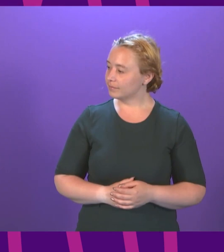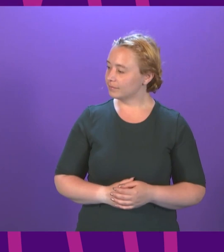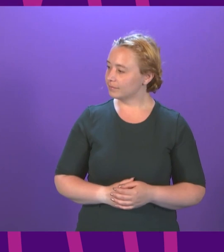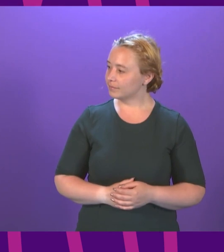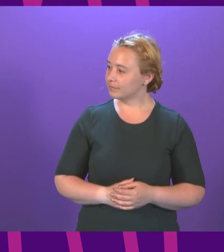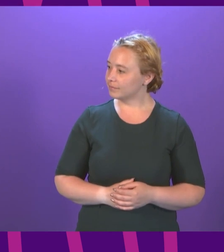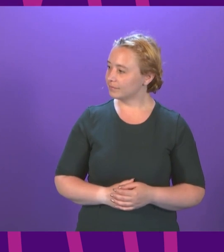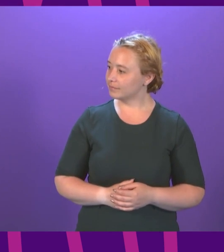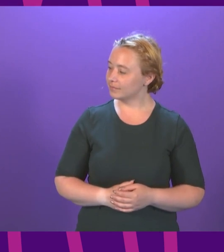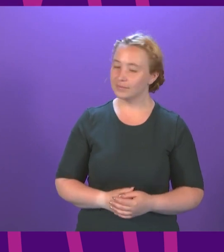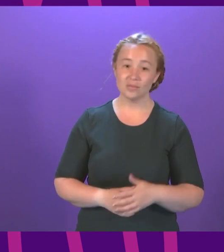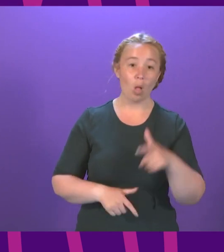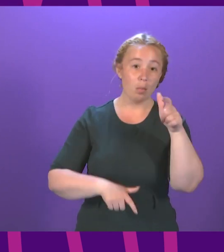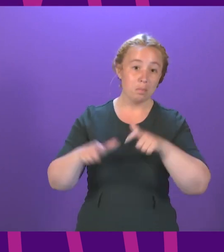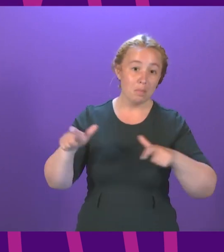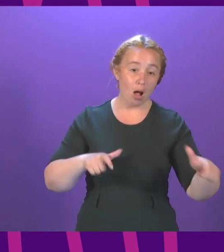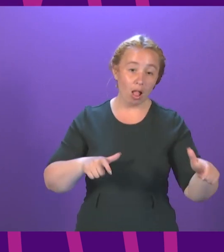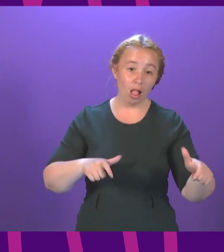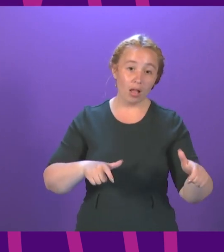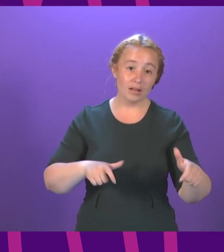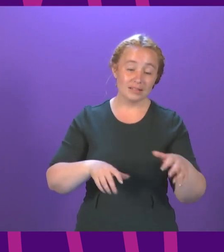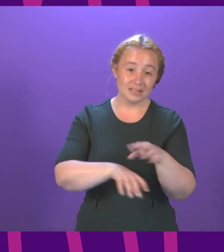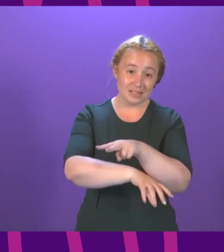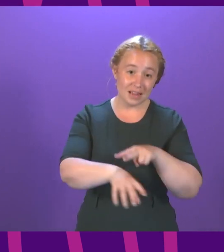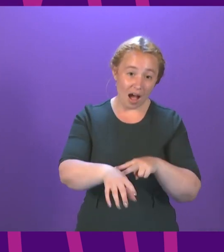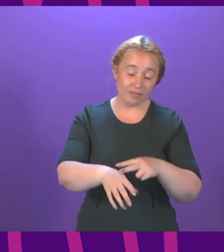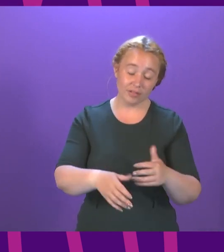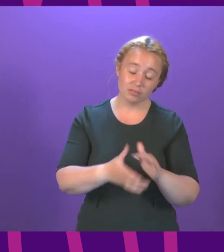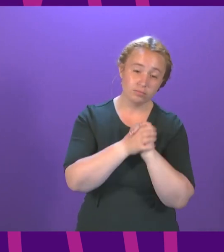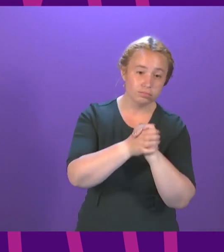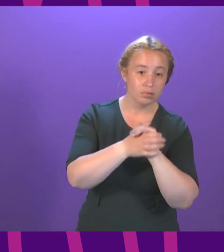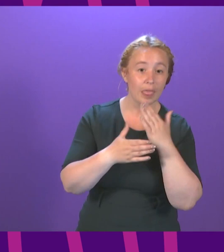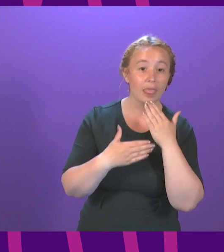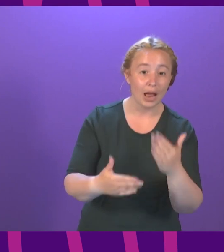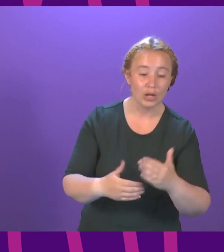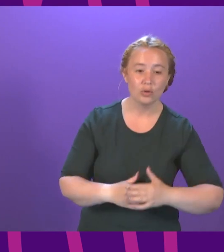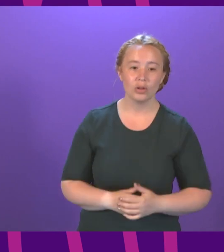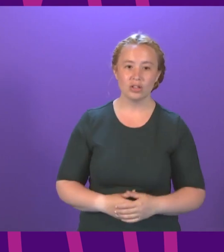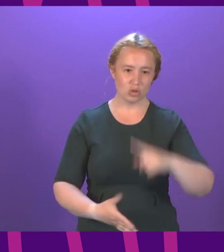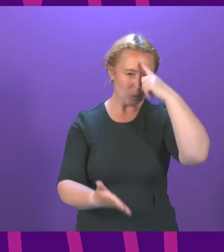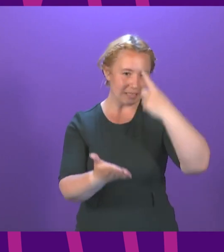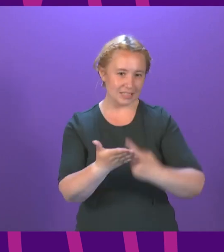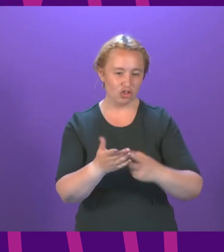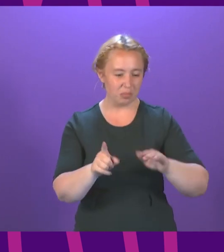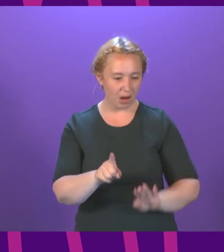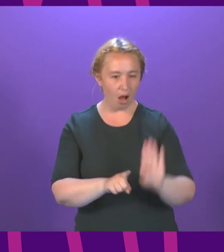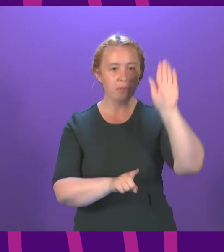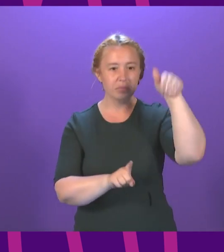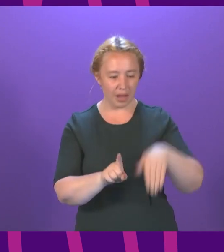all those who continue to serve on our front line. There is no doubt that the inconsistent decision making and communications